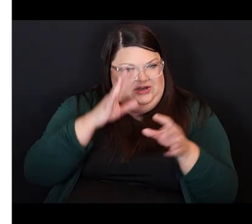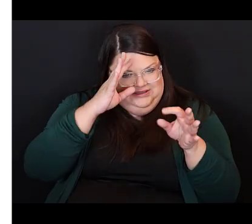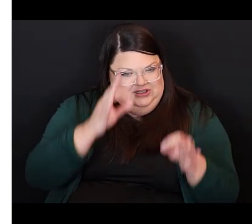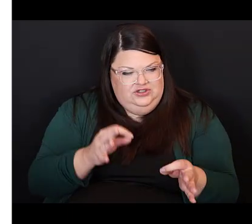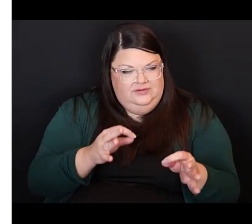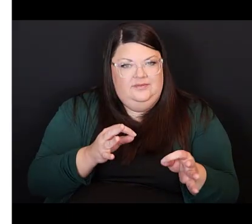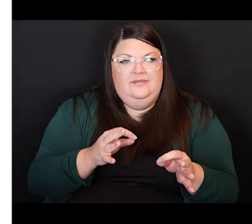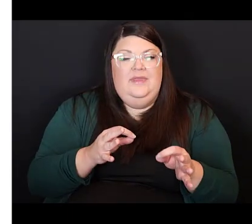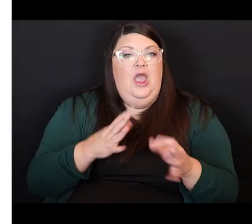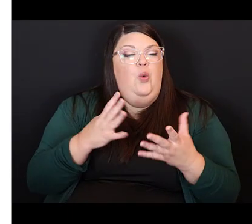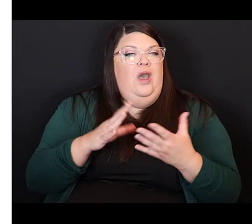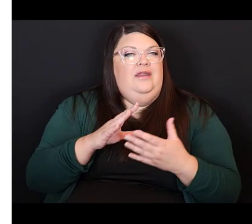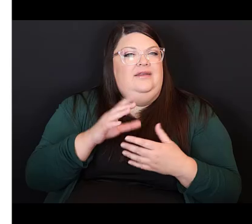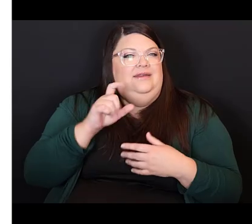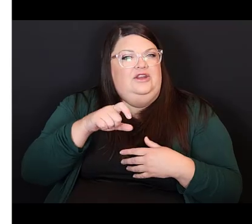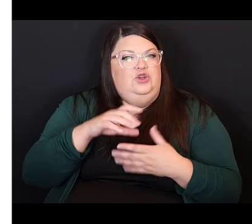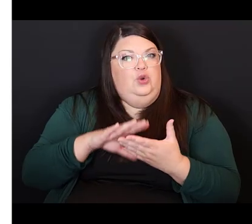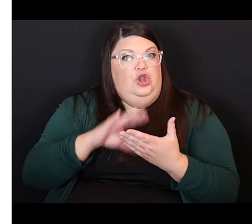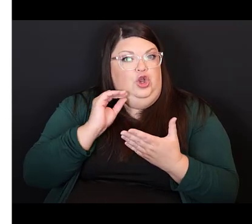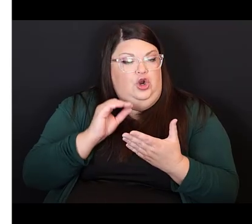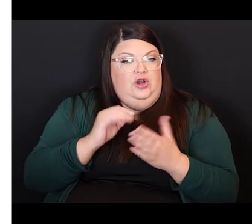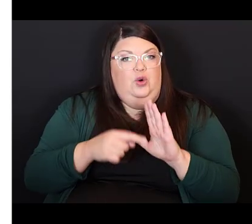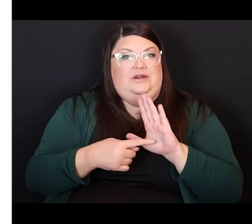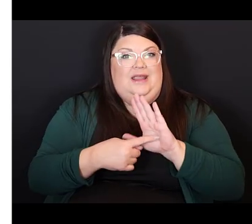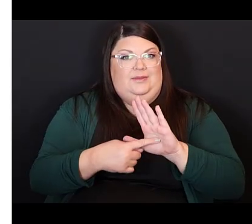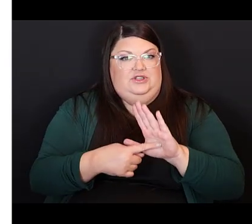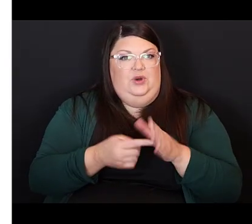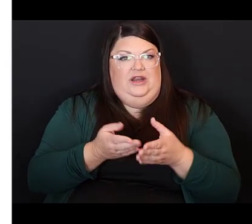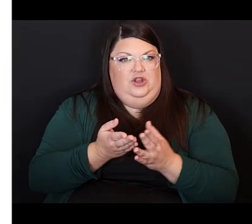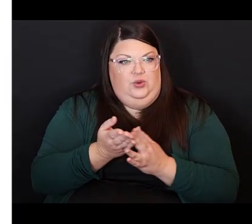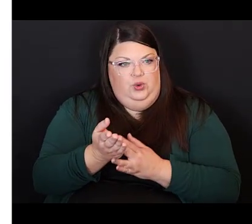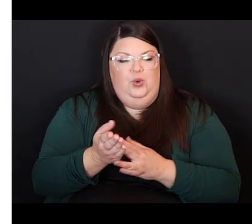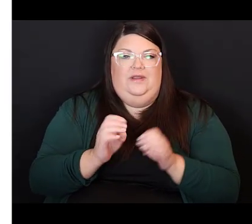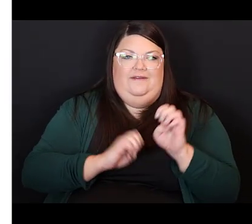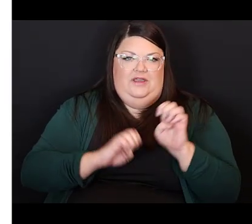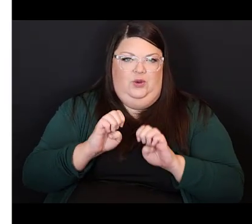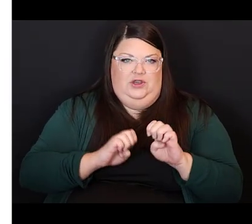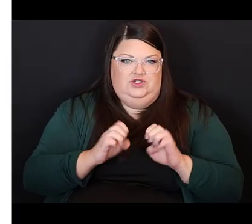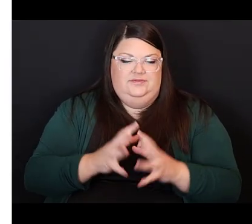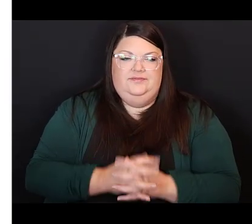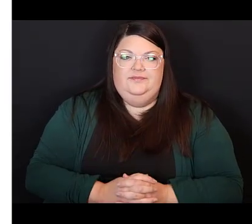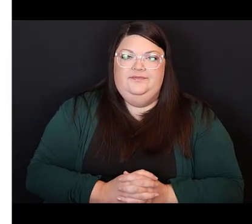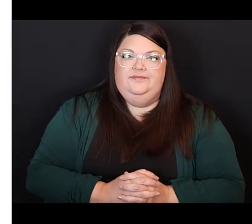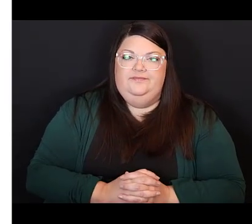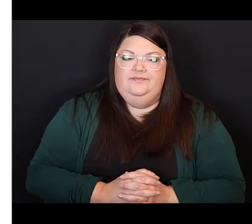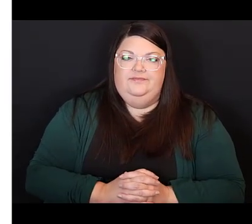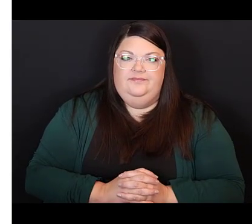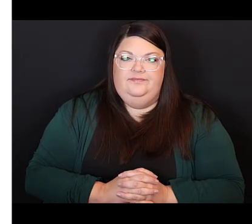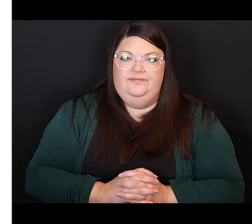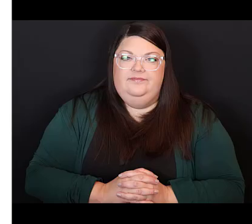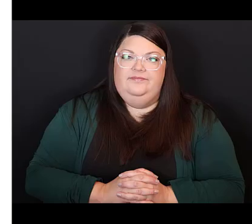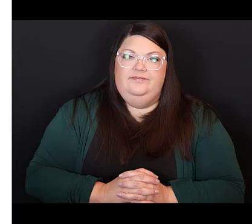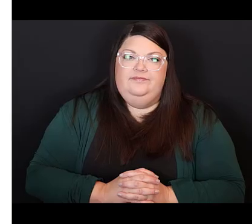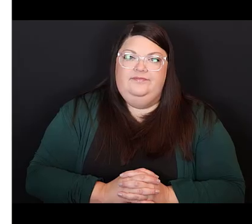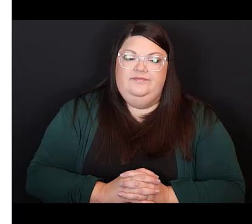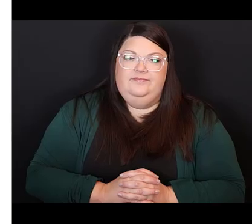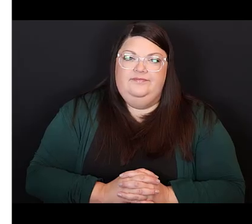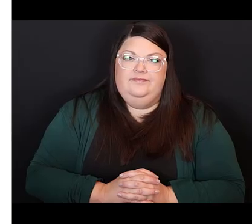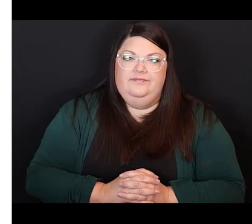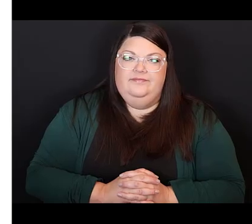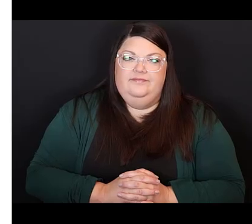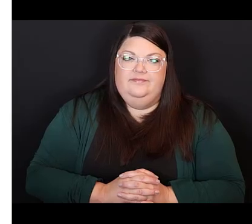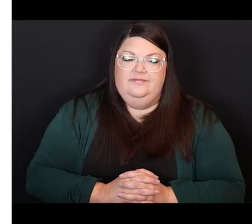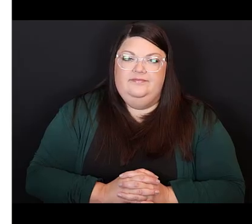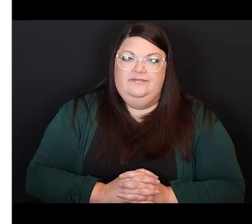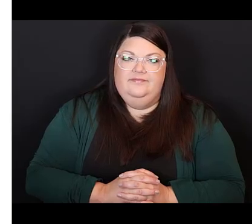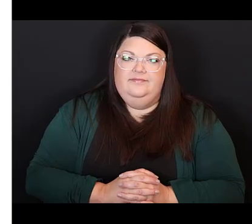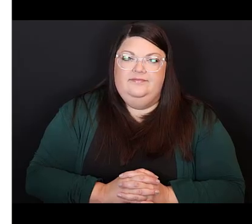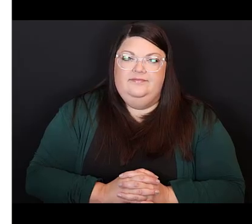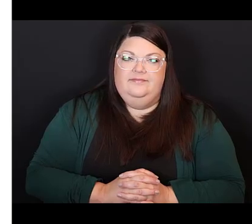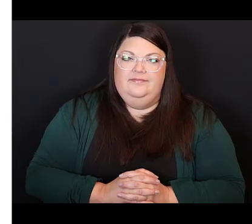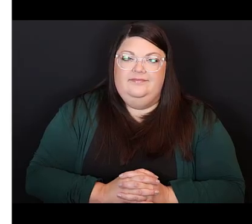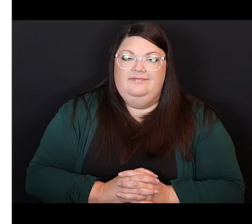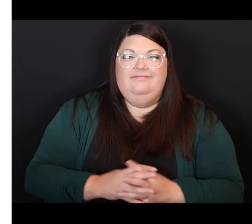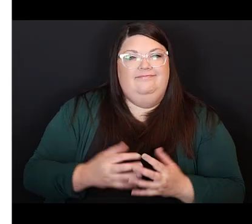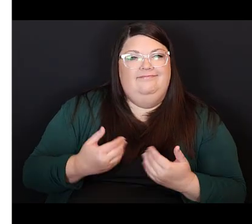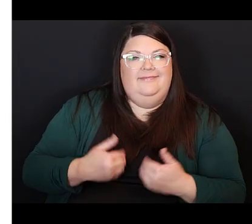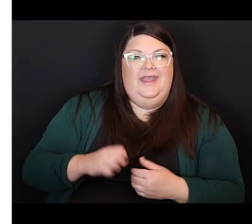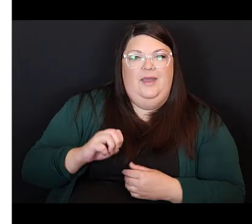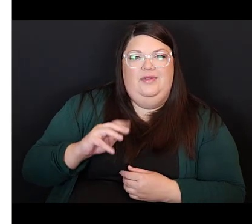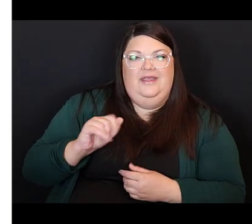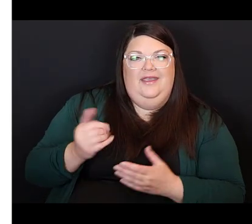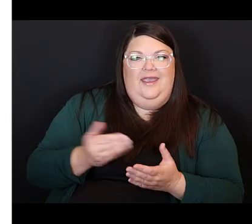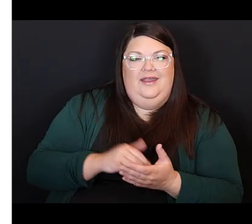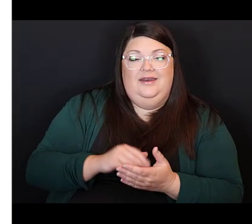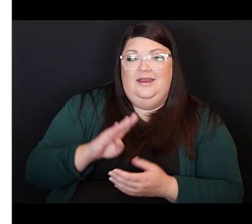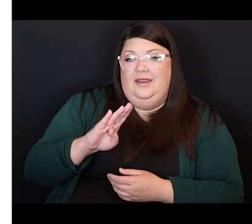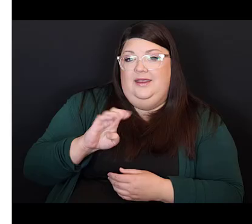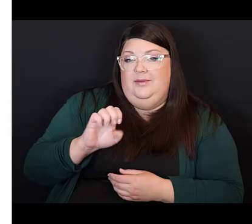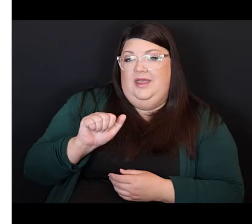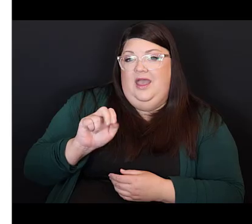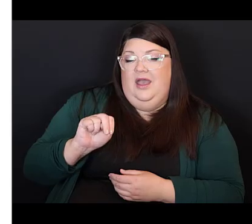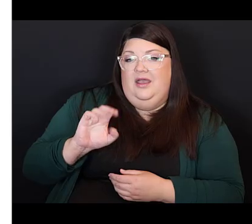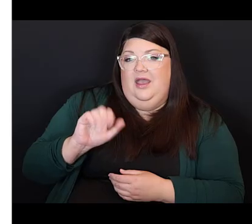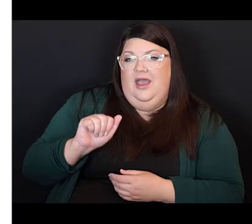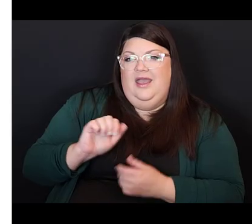learn or demonstrate through the evaluation. [Emily] Emily again. Beanca, how have you